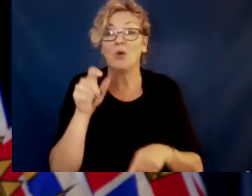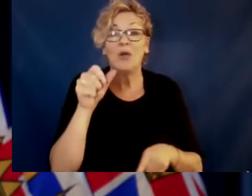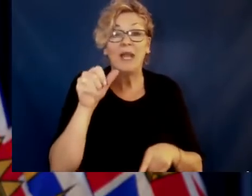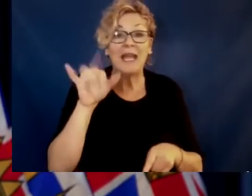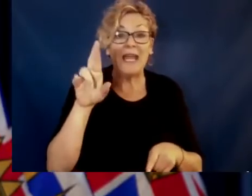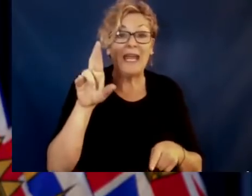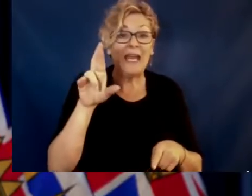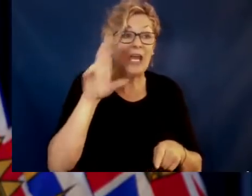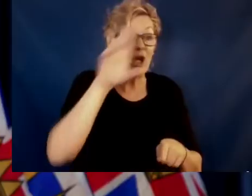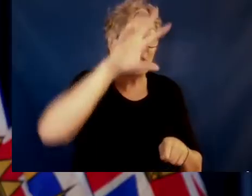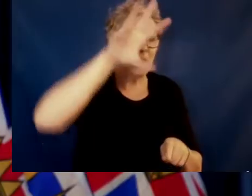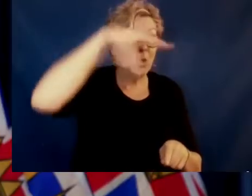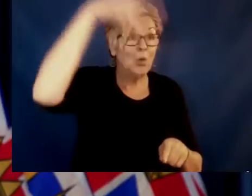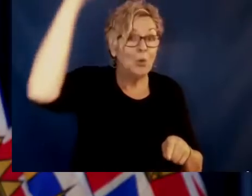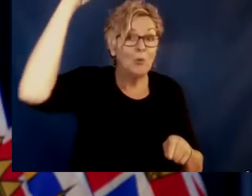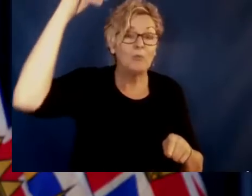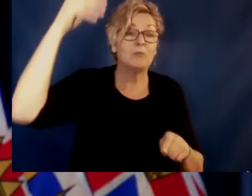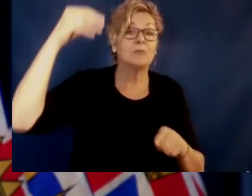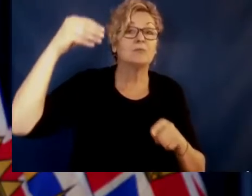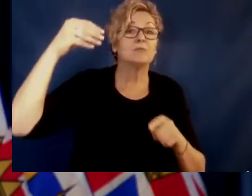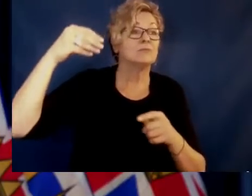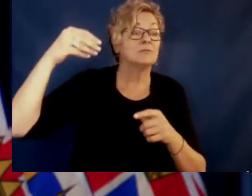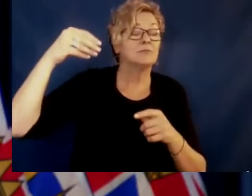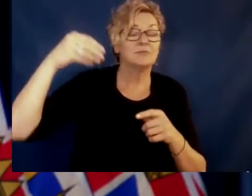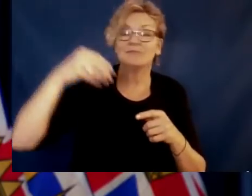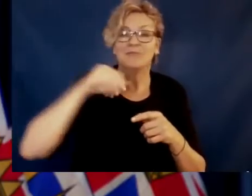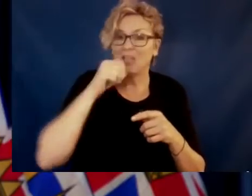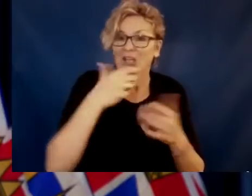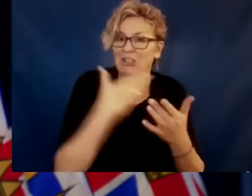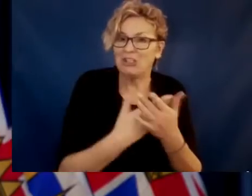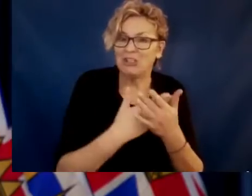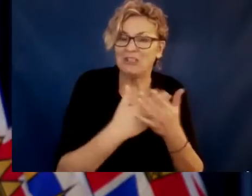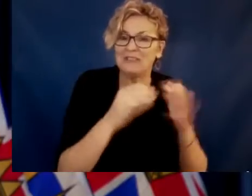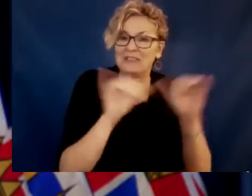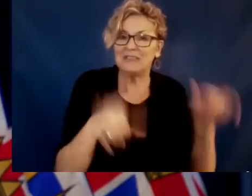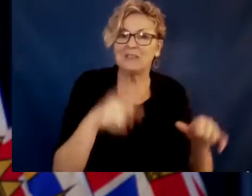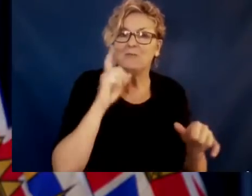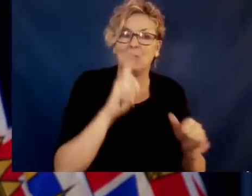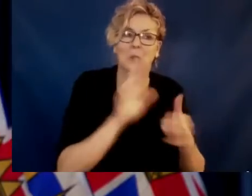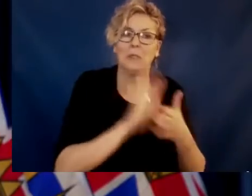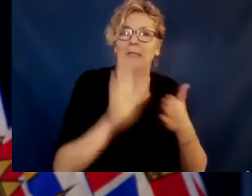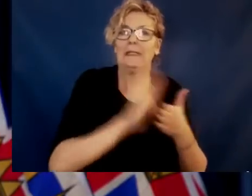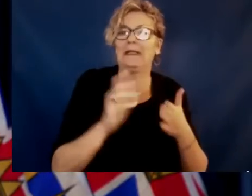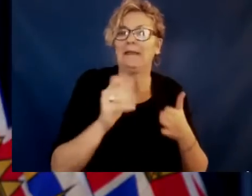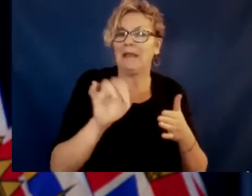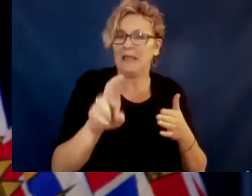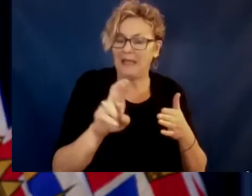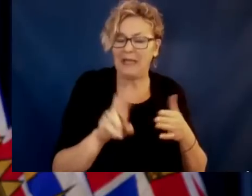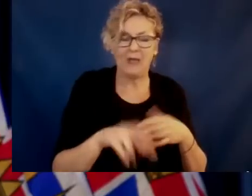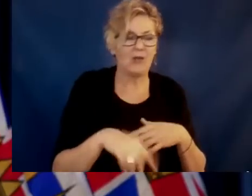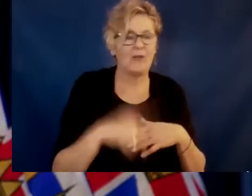was a challenge to understand exactly who was in that nightclub at that period of time and who you